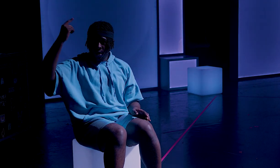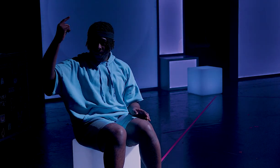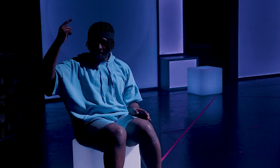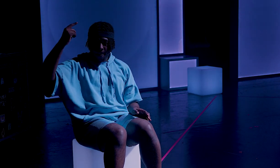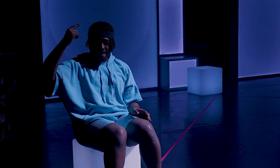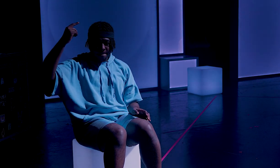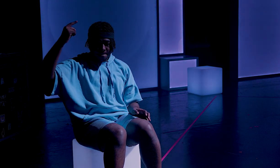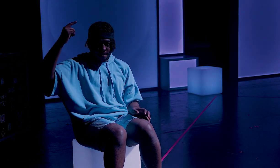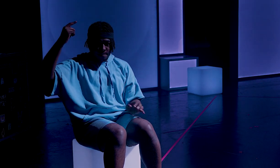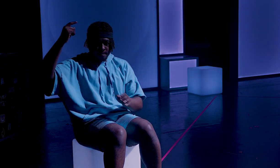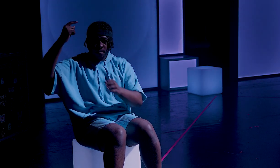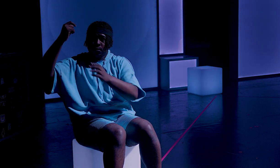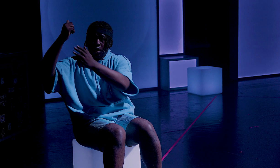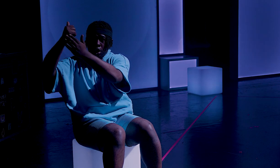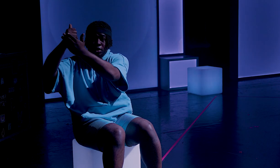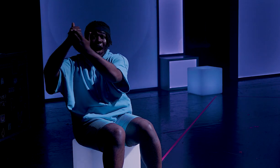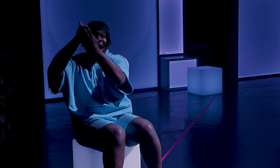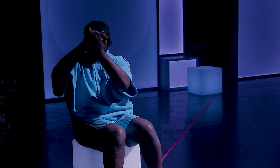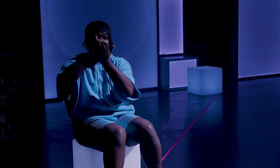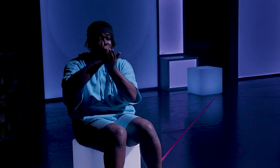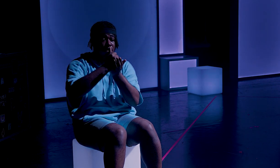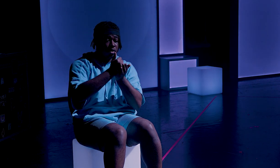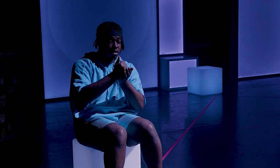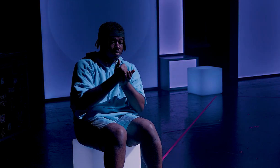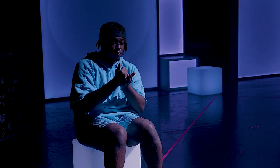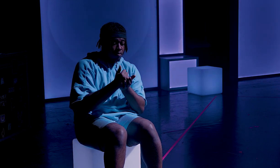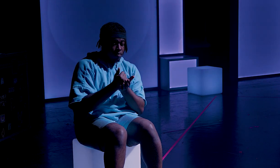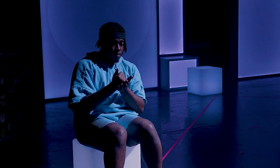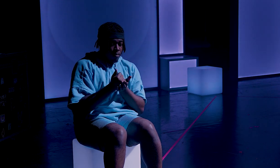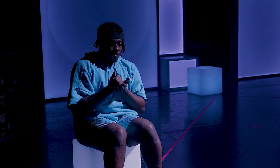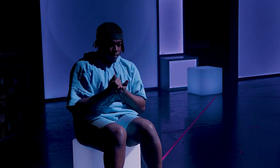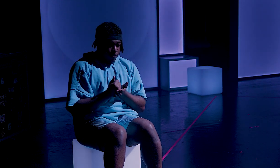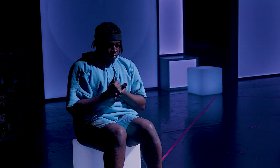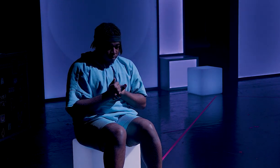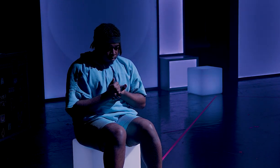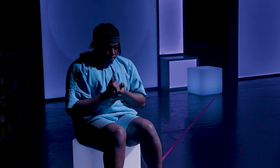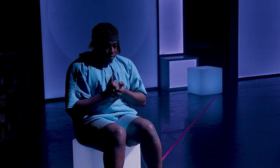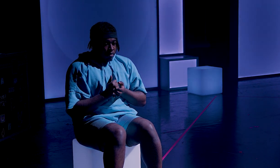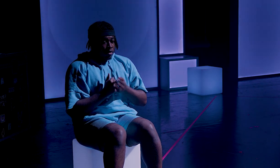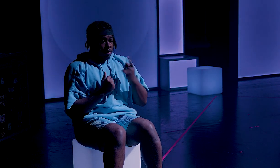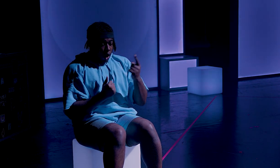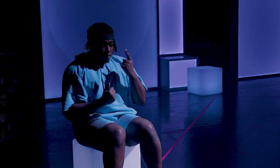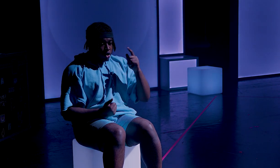close at hand.